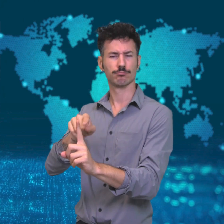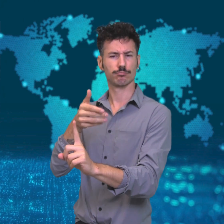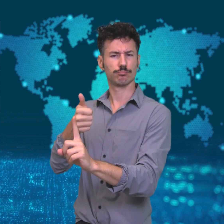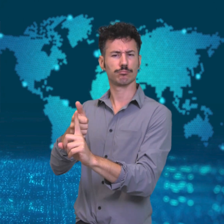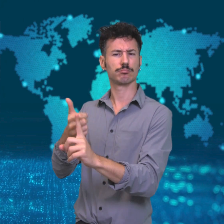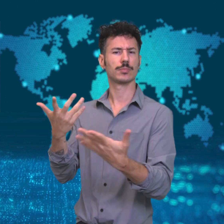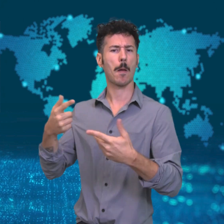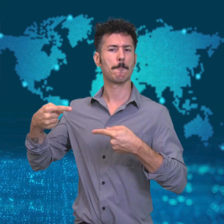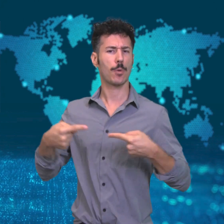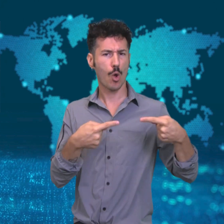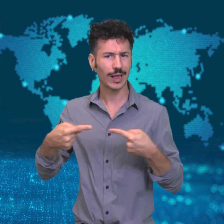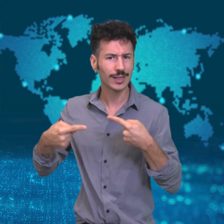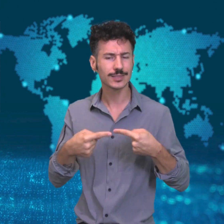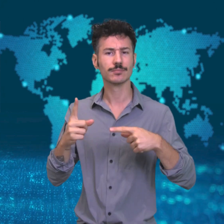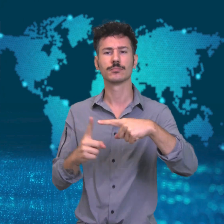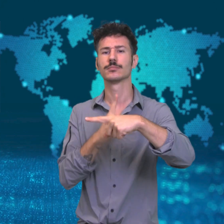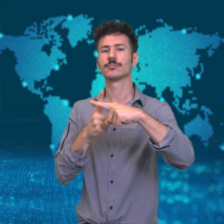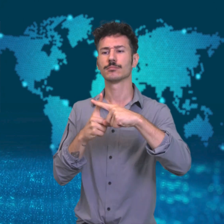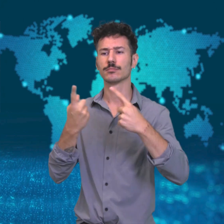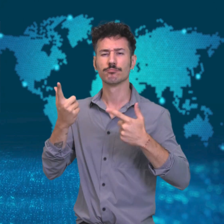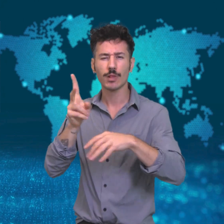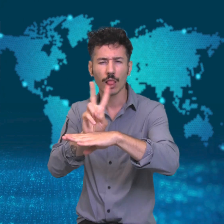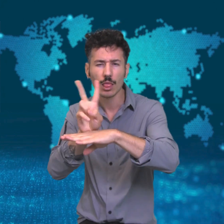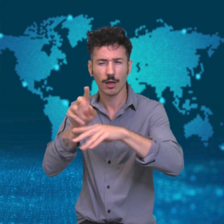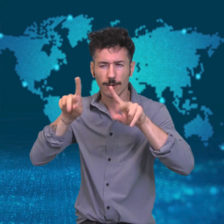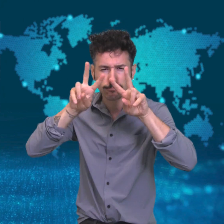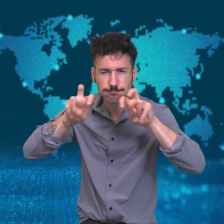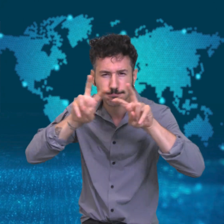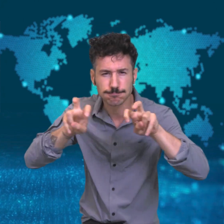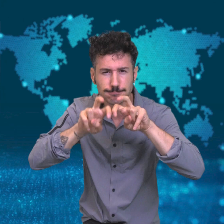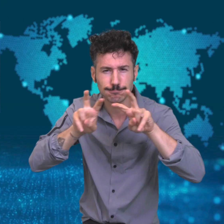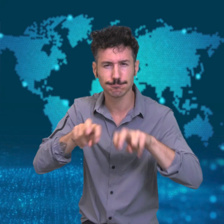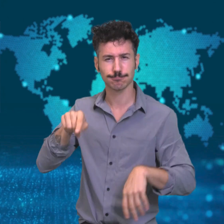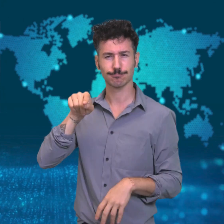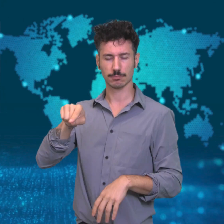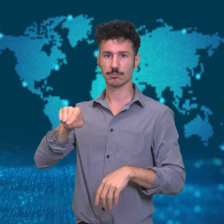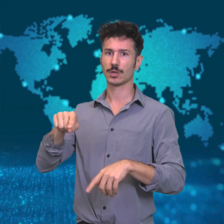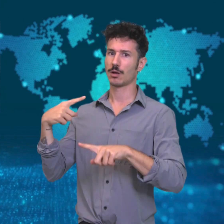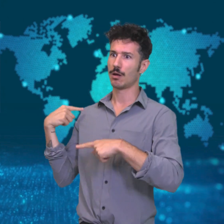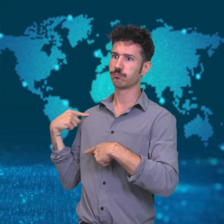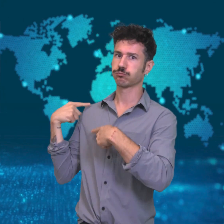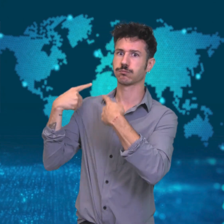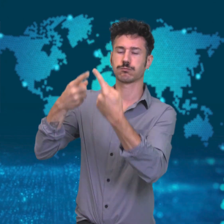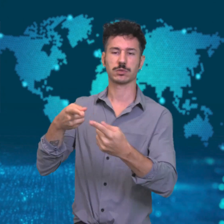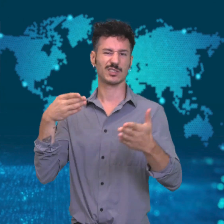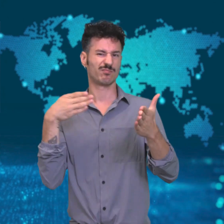Nalvany, a politician and corruption investigator,